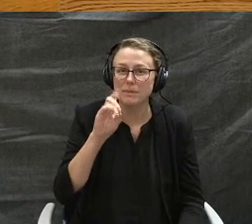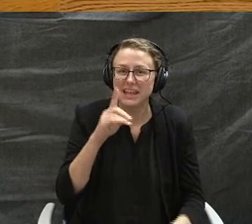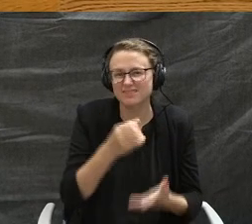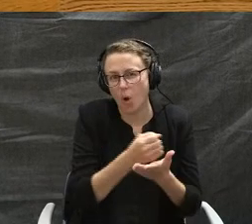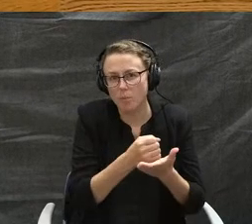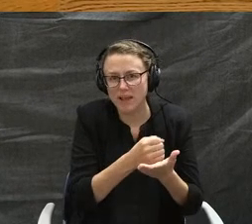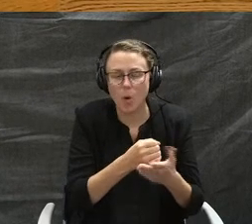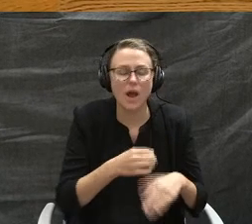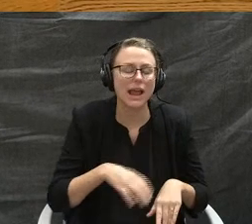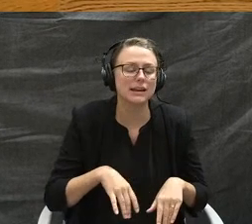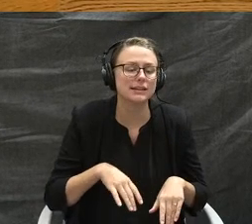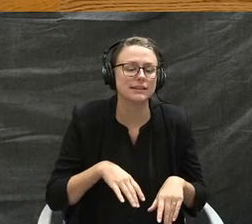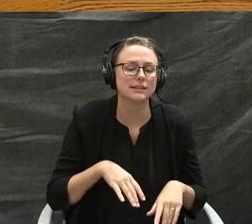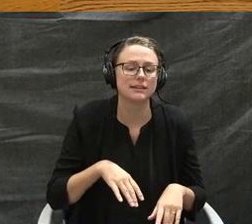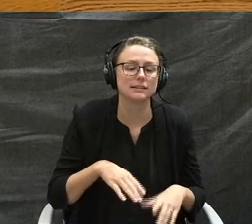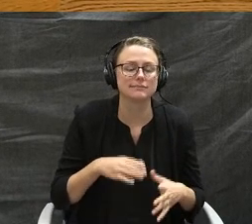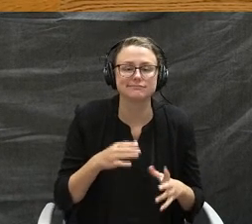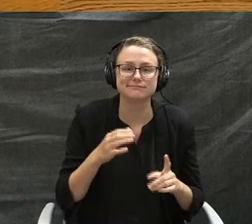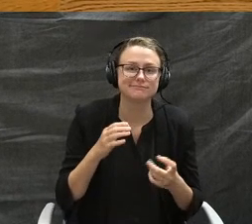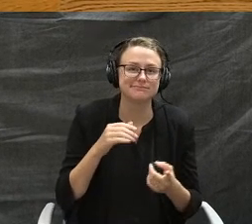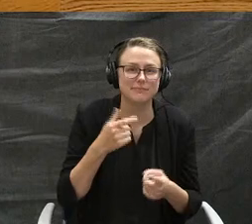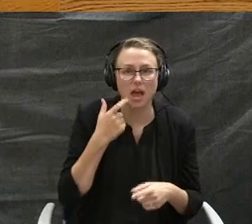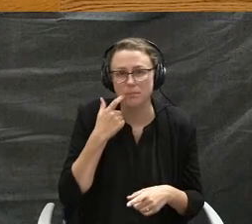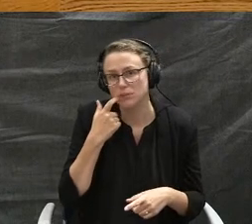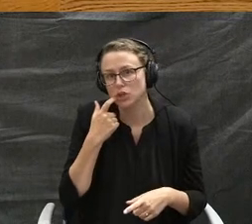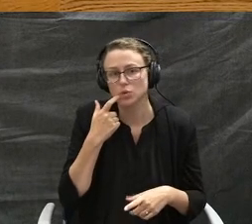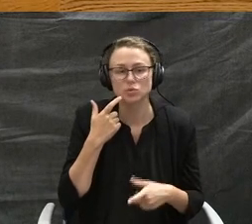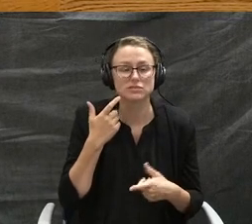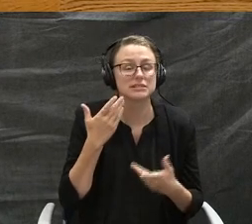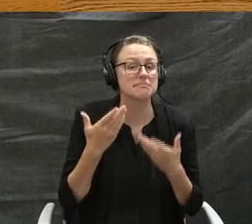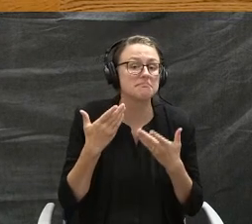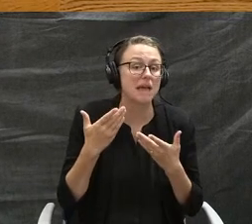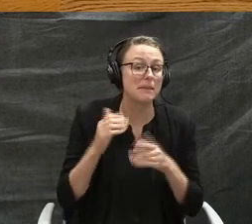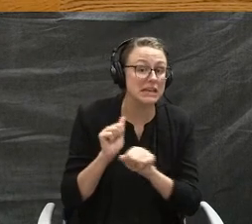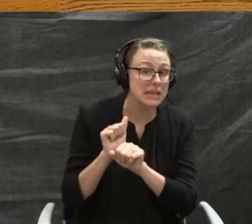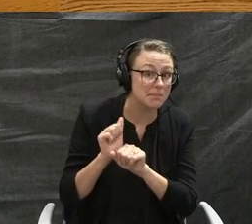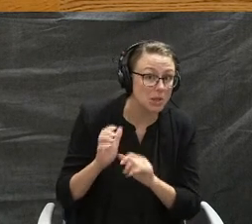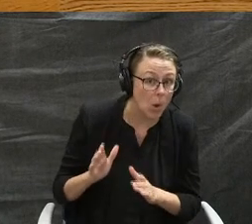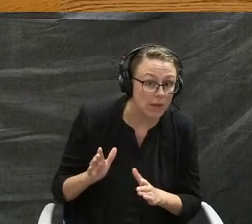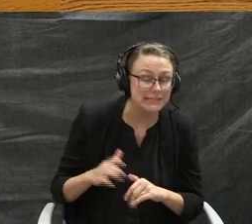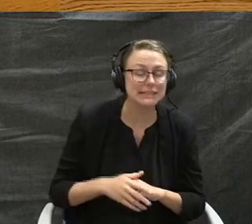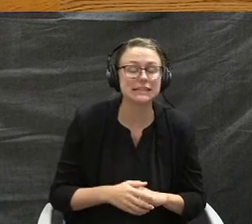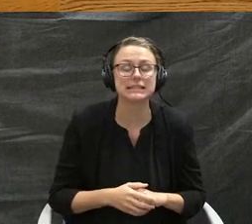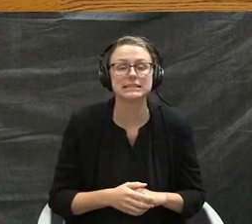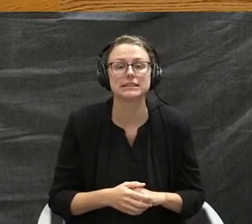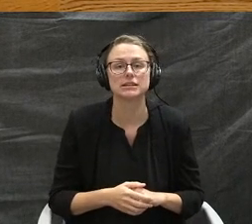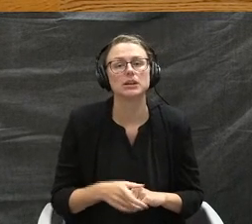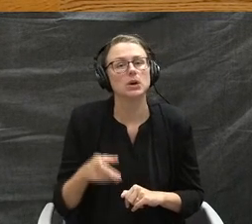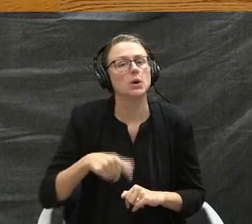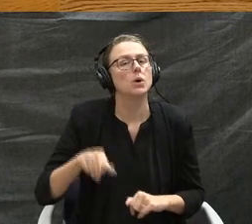Abuse, perhaps employees. We think there are damages in the